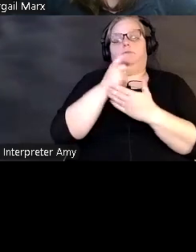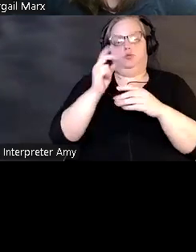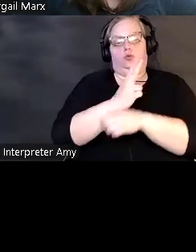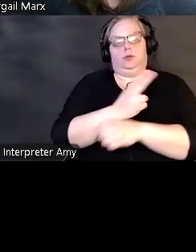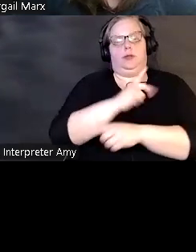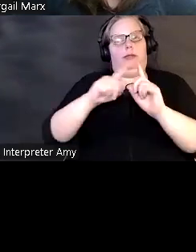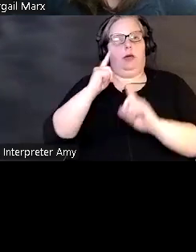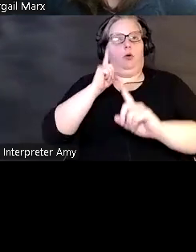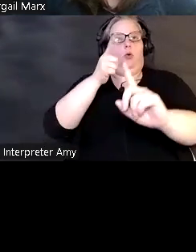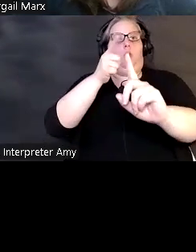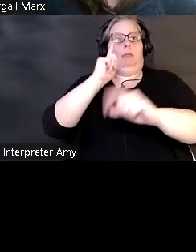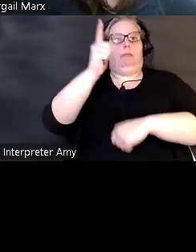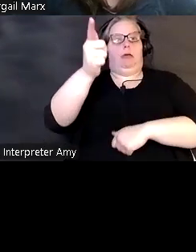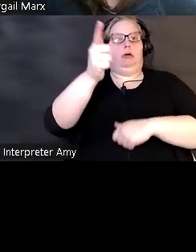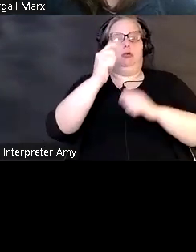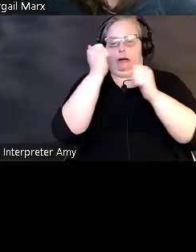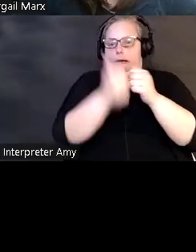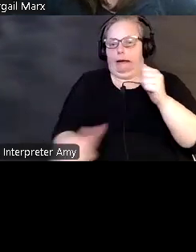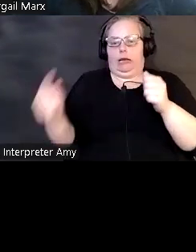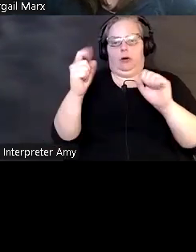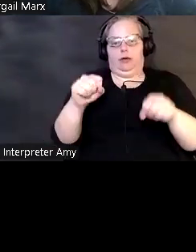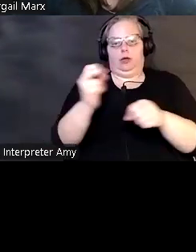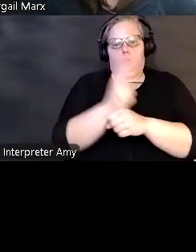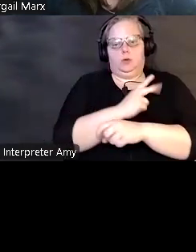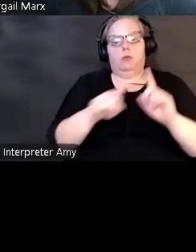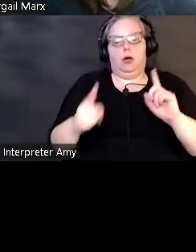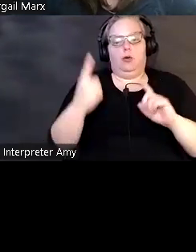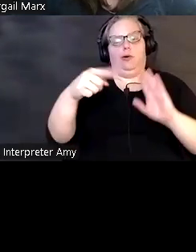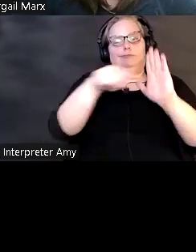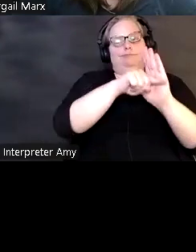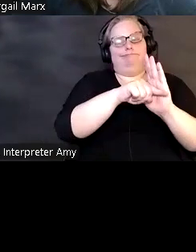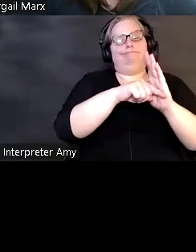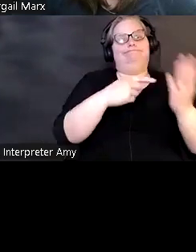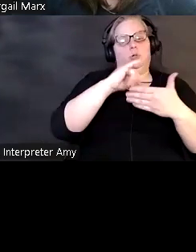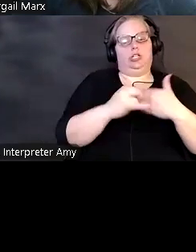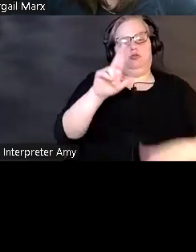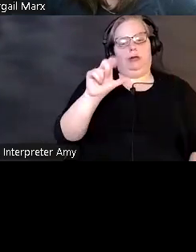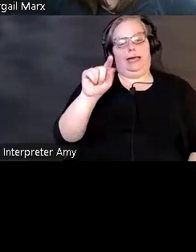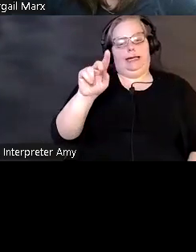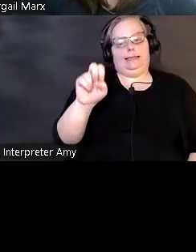could, but that's one con of that project, is I don't think it's accessible or